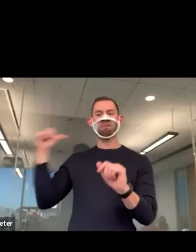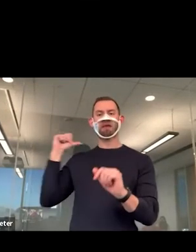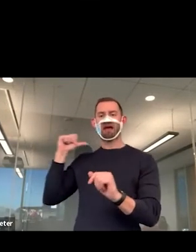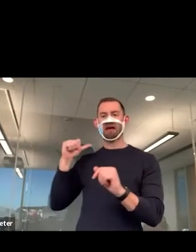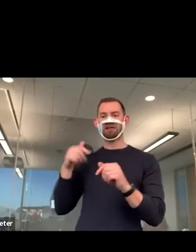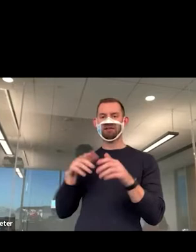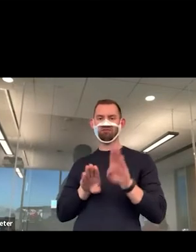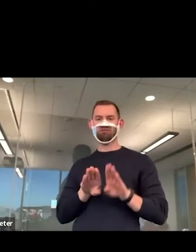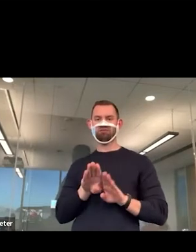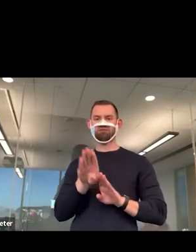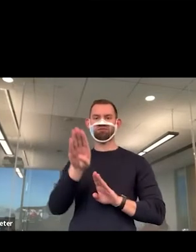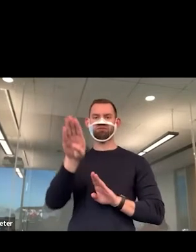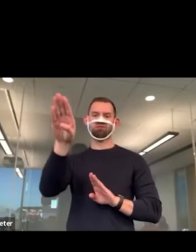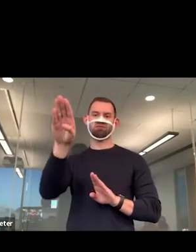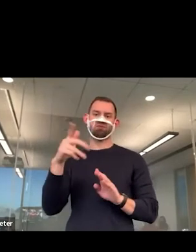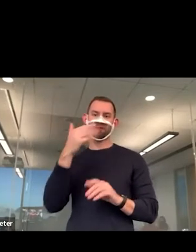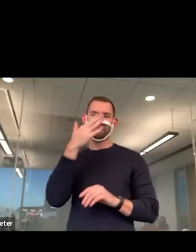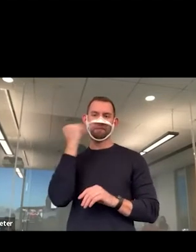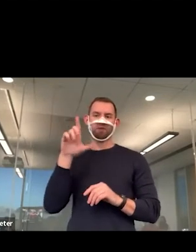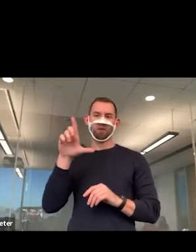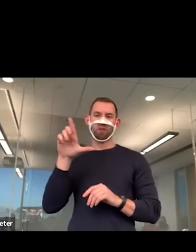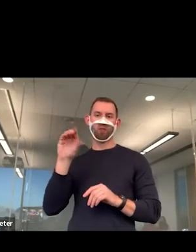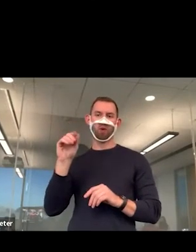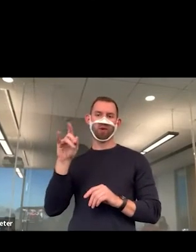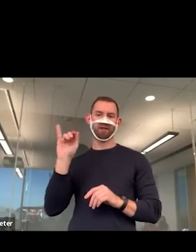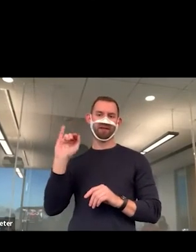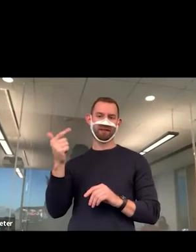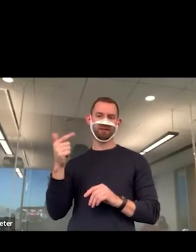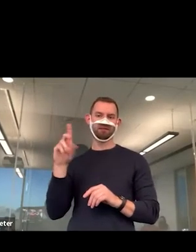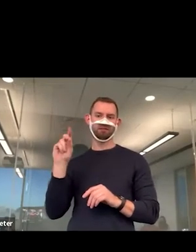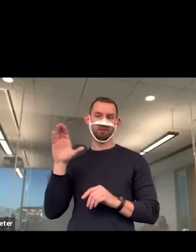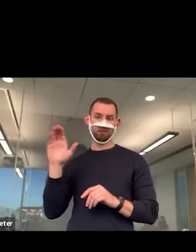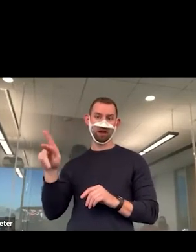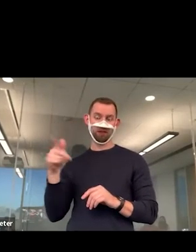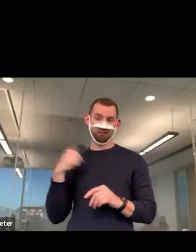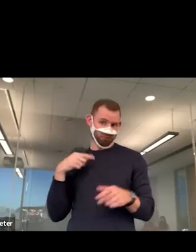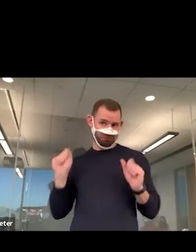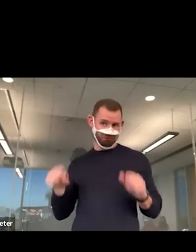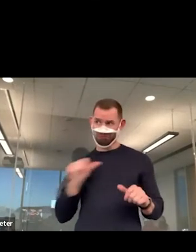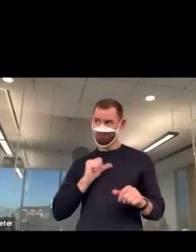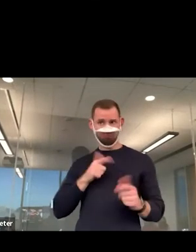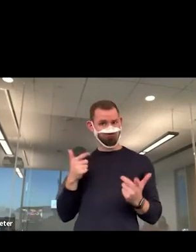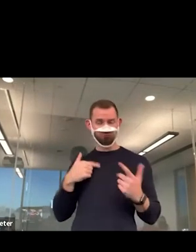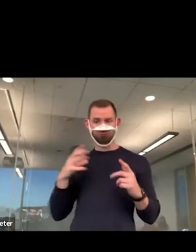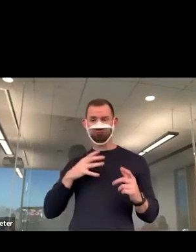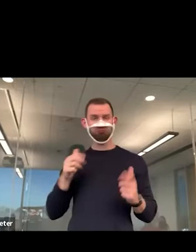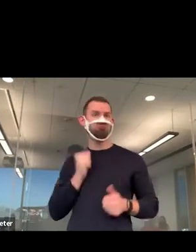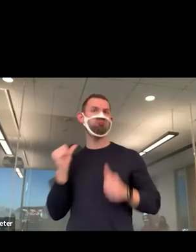manual wheelchair right up the loading door and i should be allowed to do this work as well so you